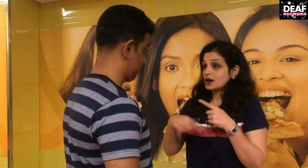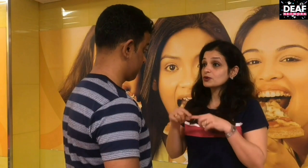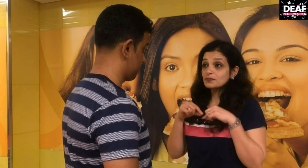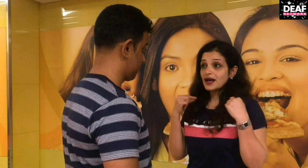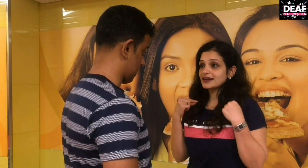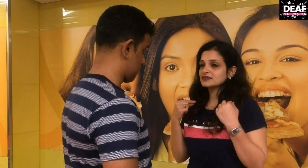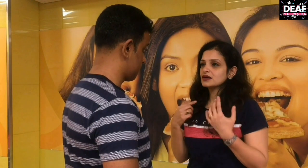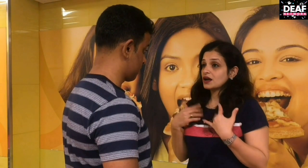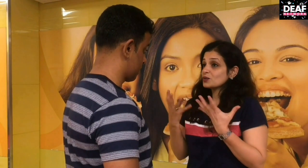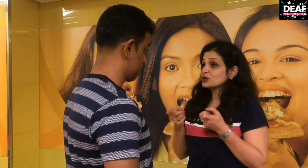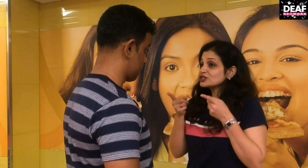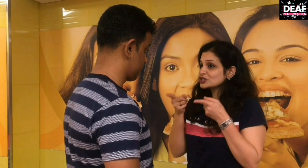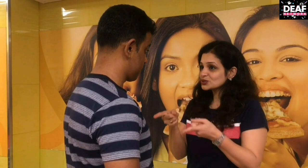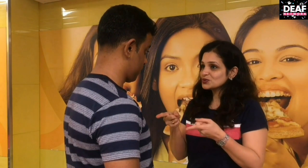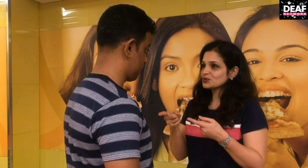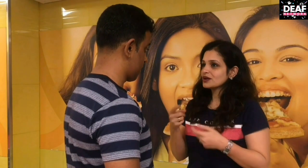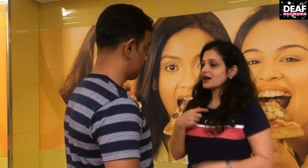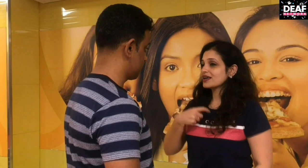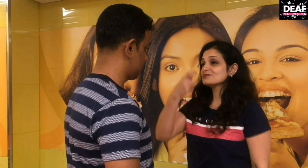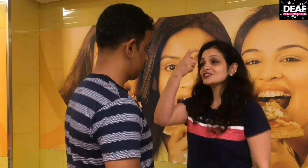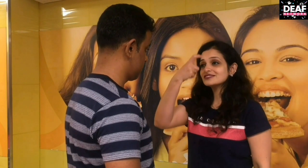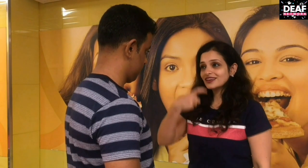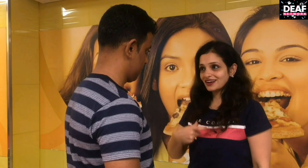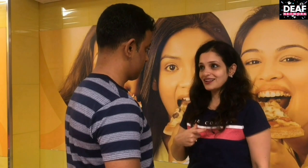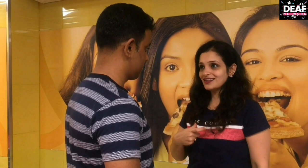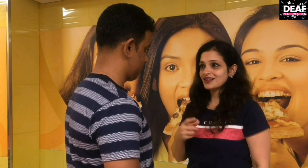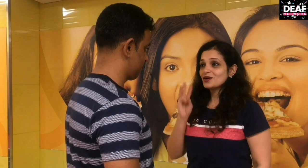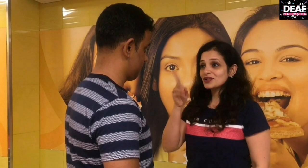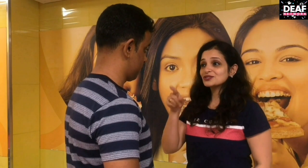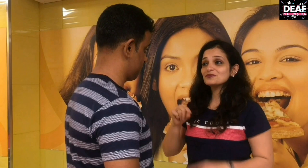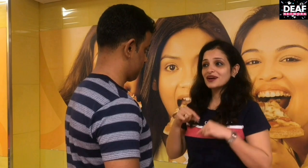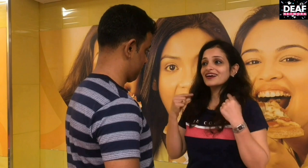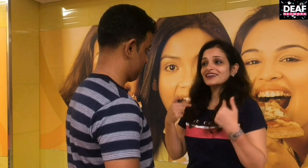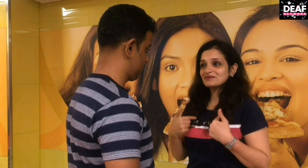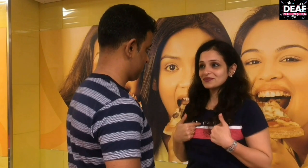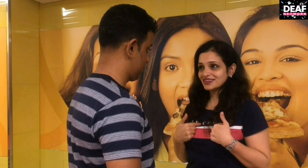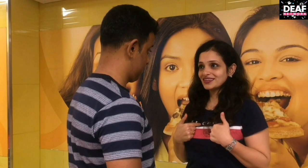List for marriage.... I want you as I am single Will you marry me?